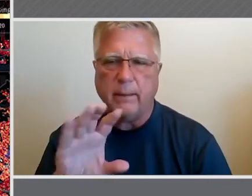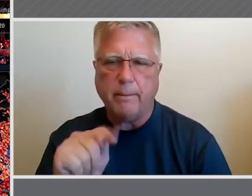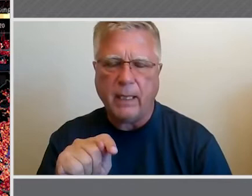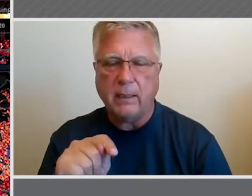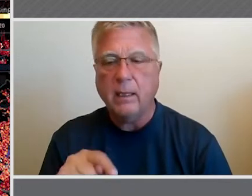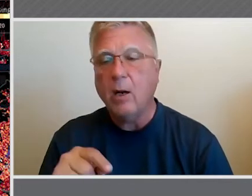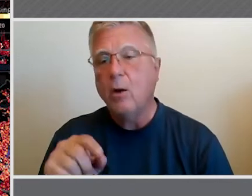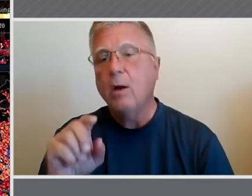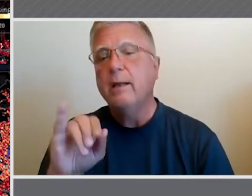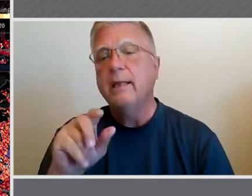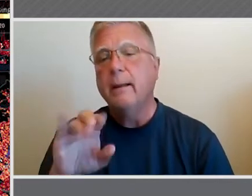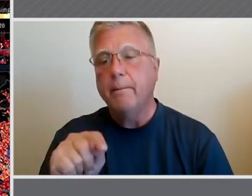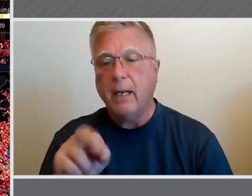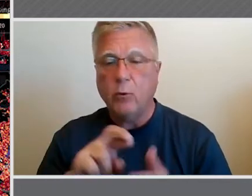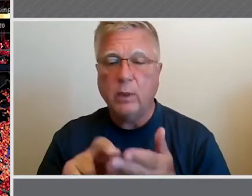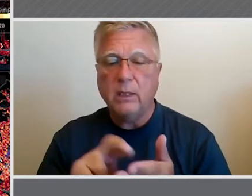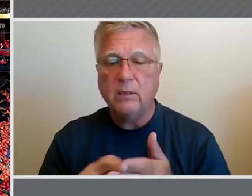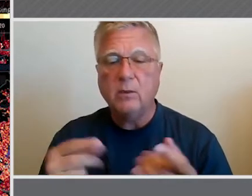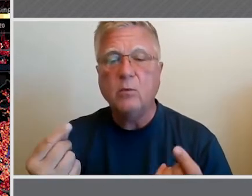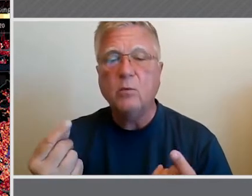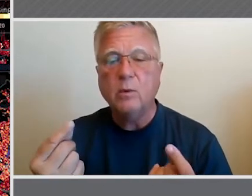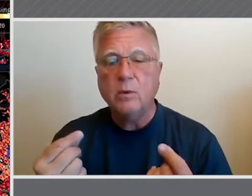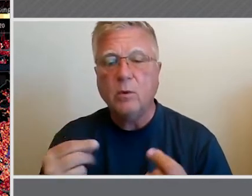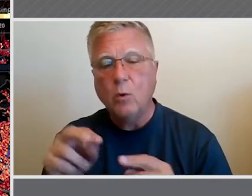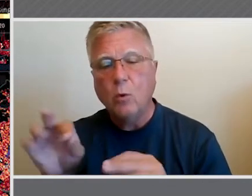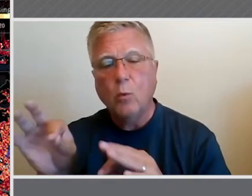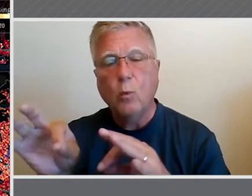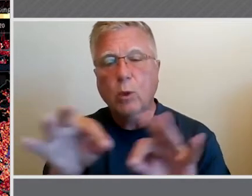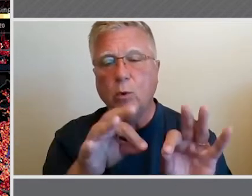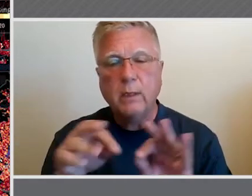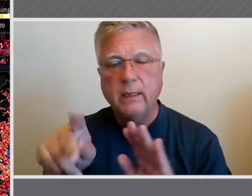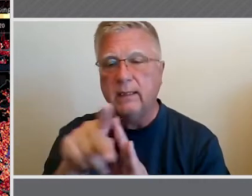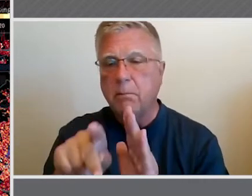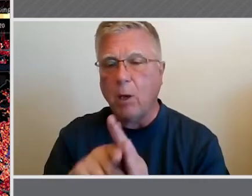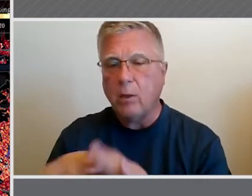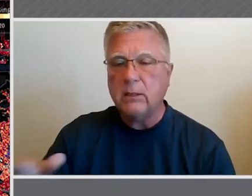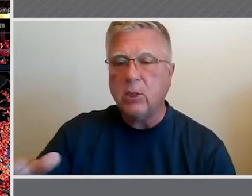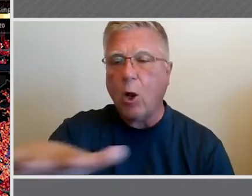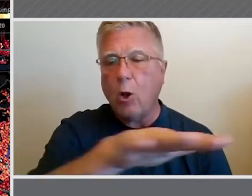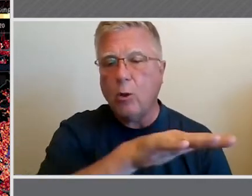at what our policy is across the board and how could they be affecting different protected